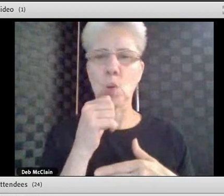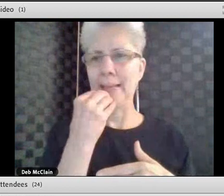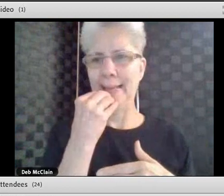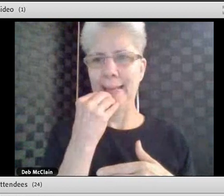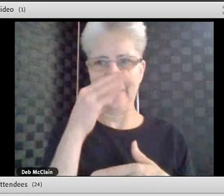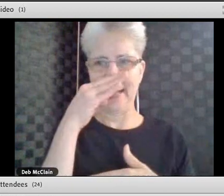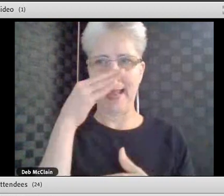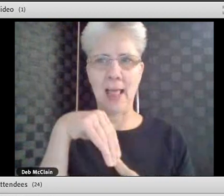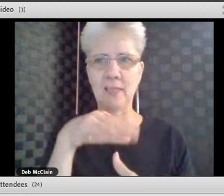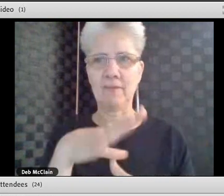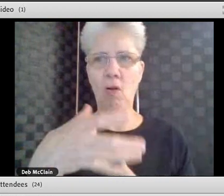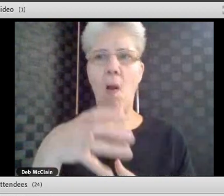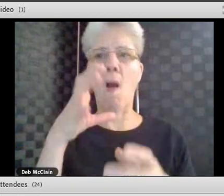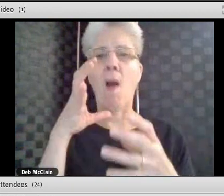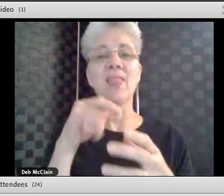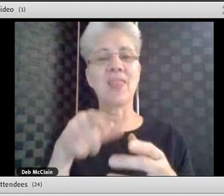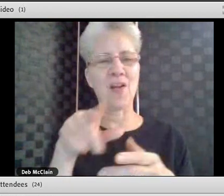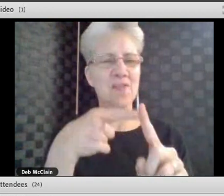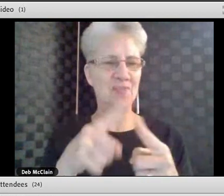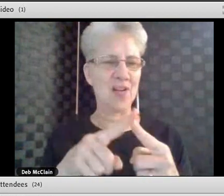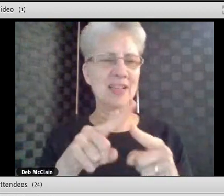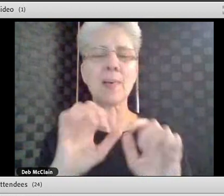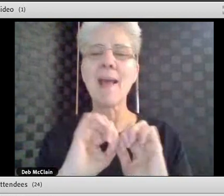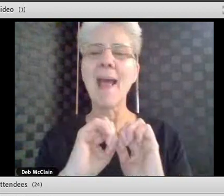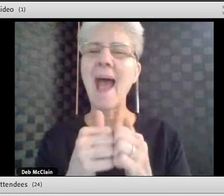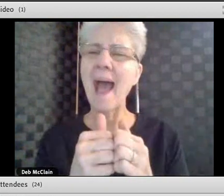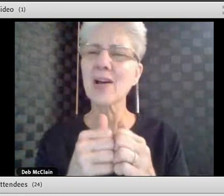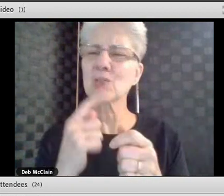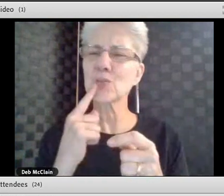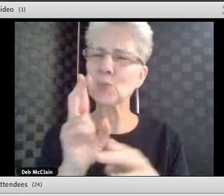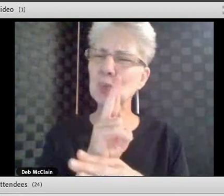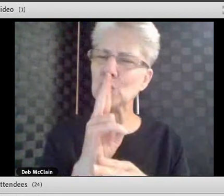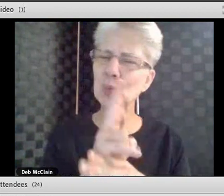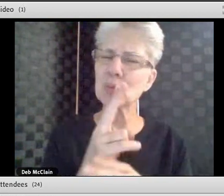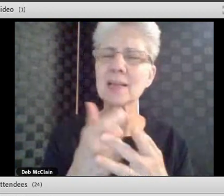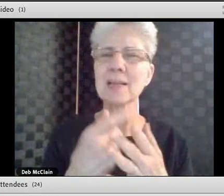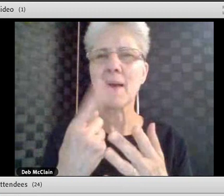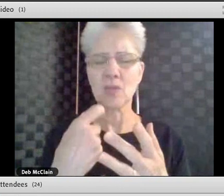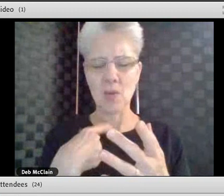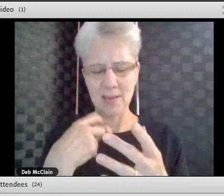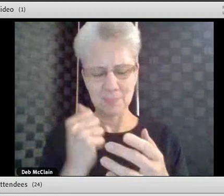So please don't eat an elephant. Elephants are our friends, but how do you eat an elephant?